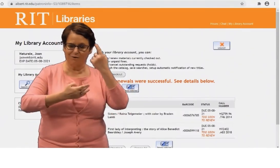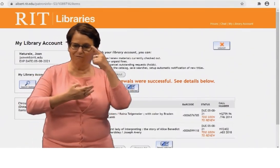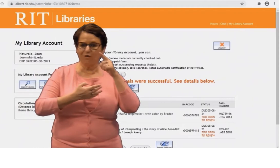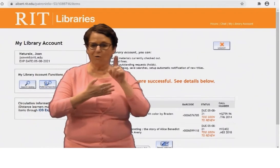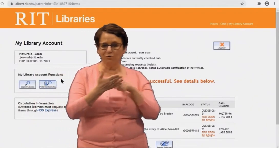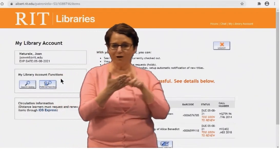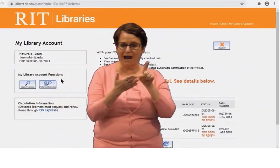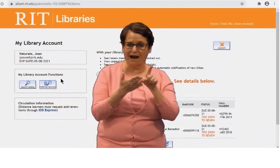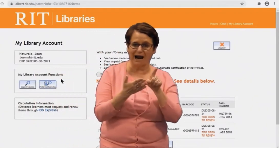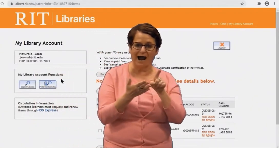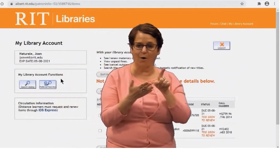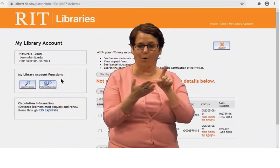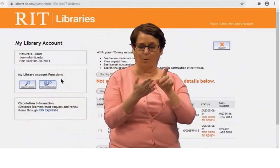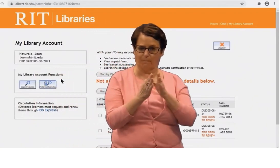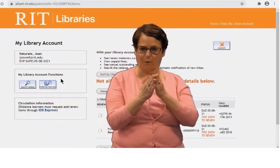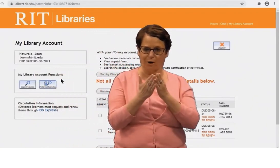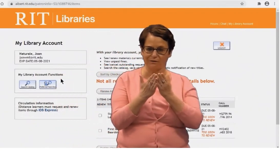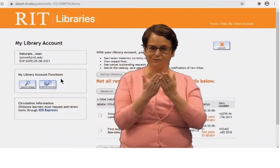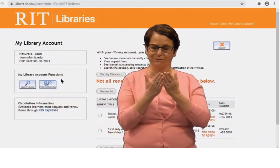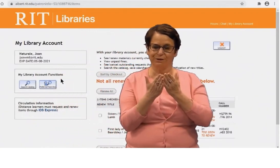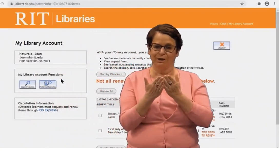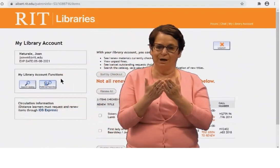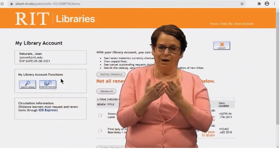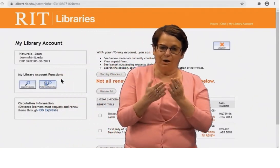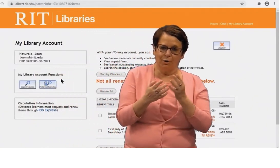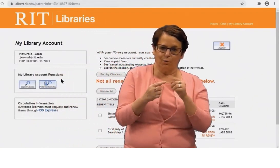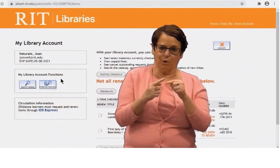Now, I want to discuss the process for checking out books.